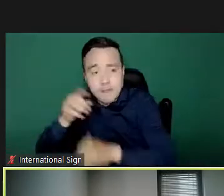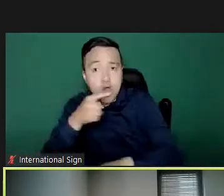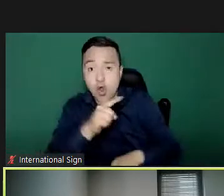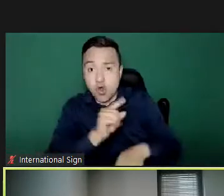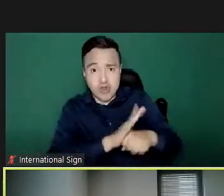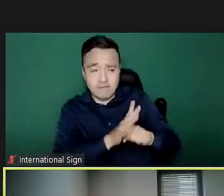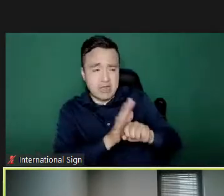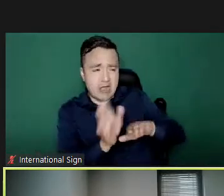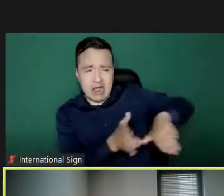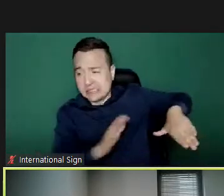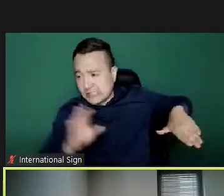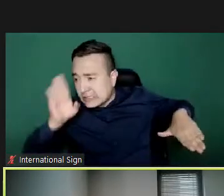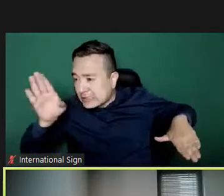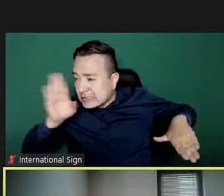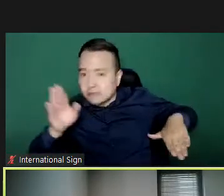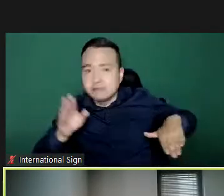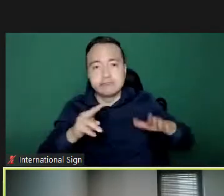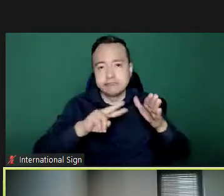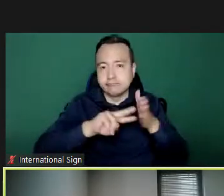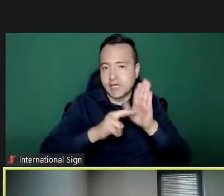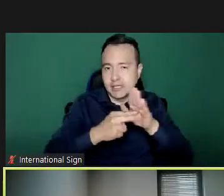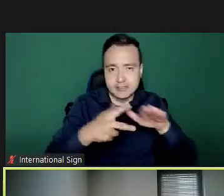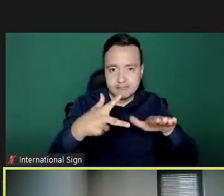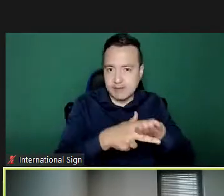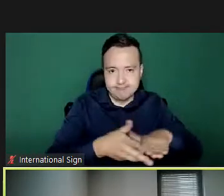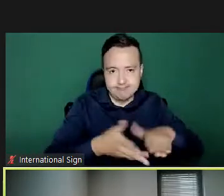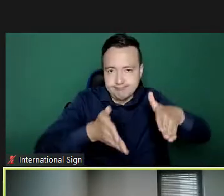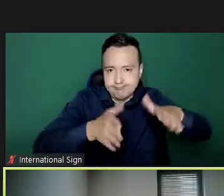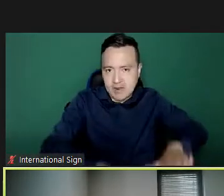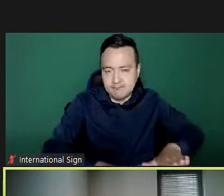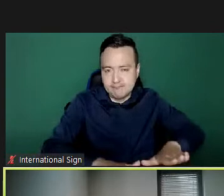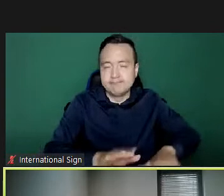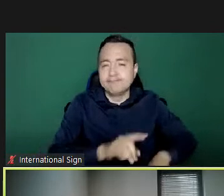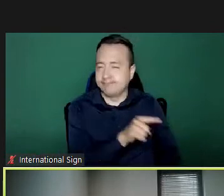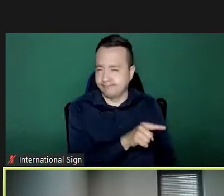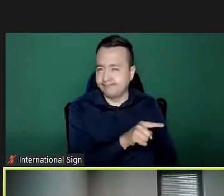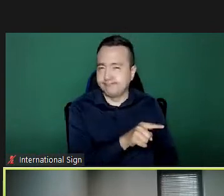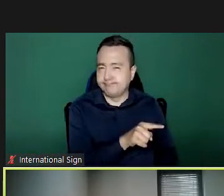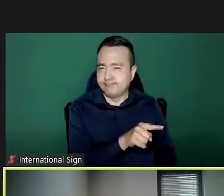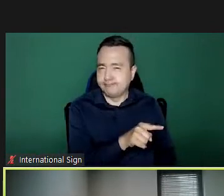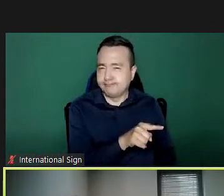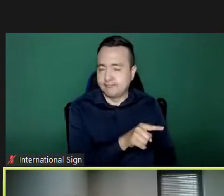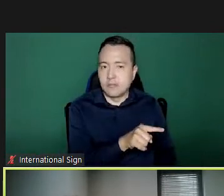at facility or population levels. For example, people have postponed routine examination for diabetes